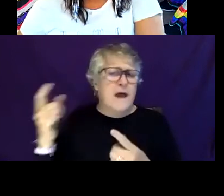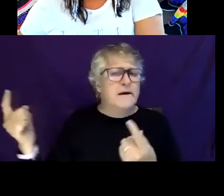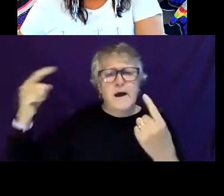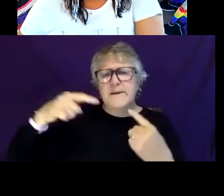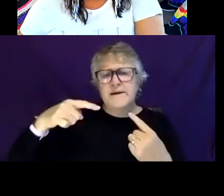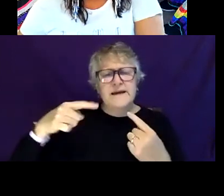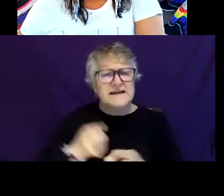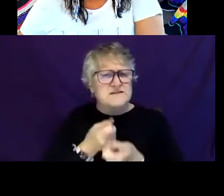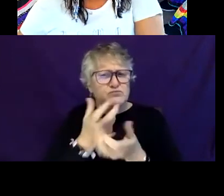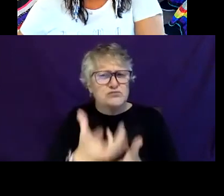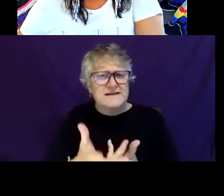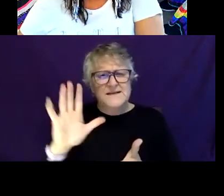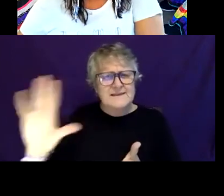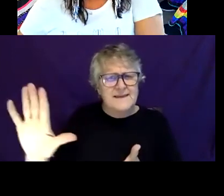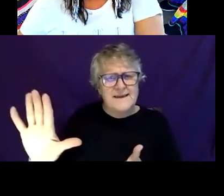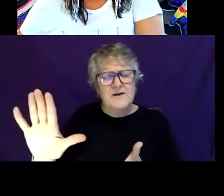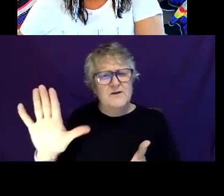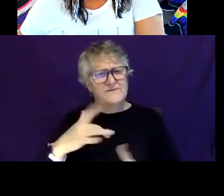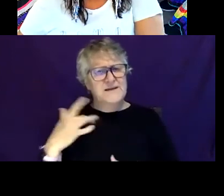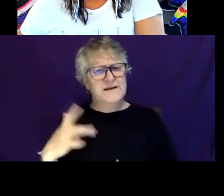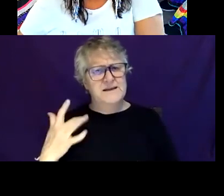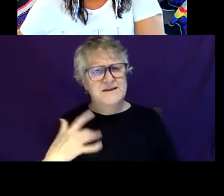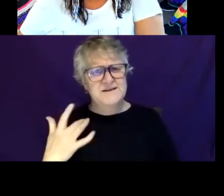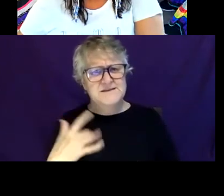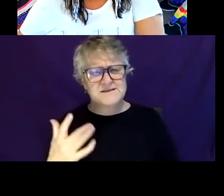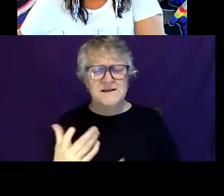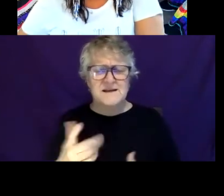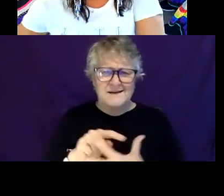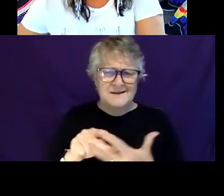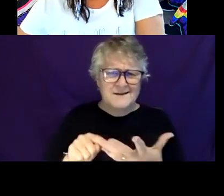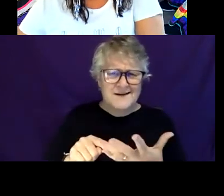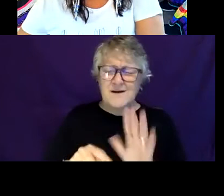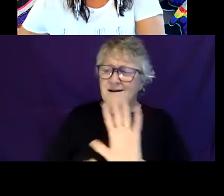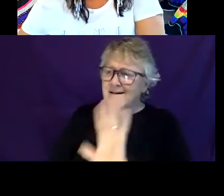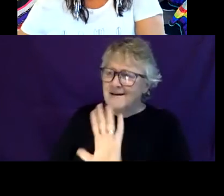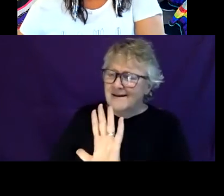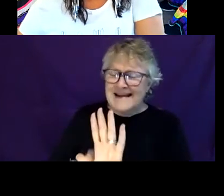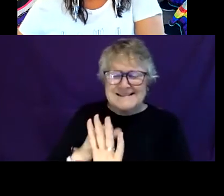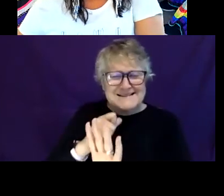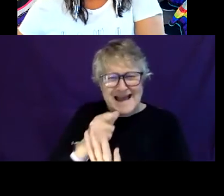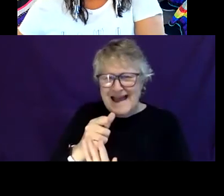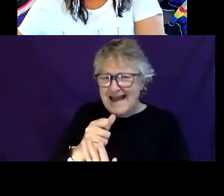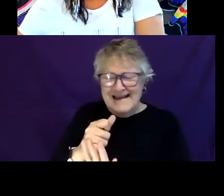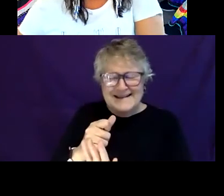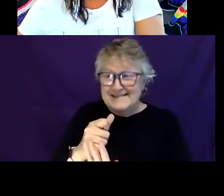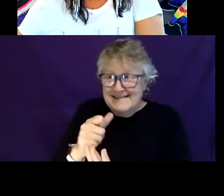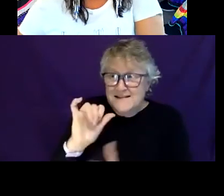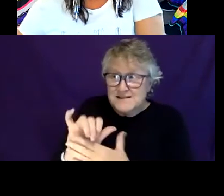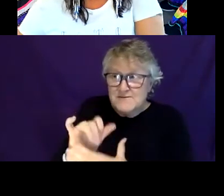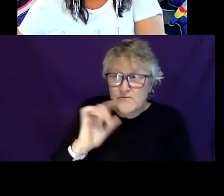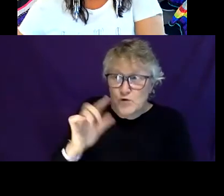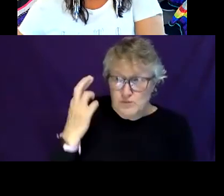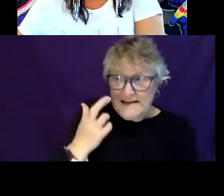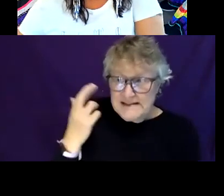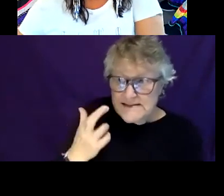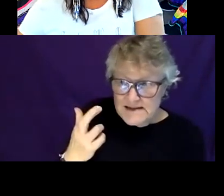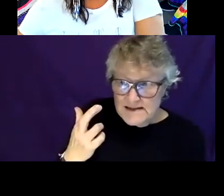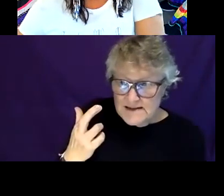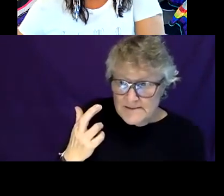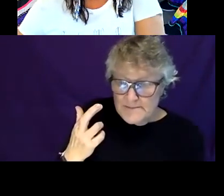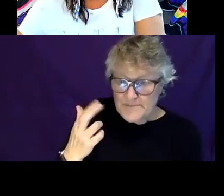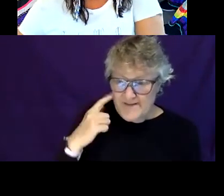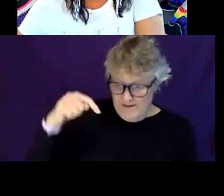And we're like, Yeah, well that's all by design, that's on purpose, you know, not just because of data, dominant data and research practices but because of the history of this state.